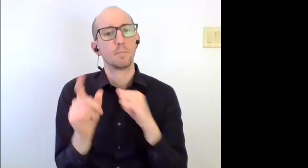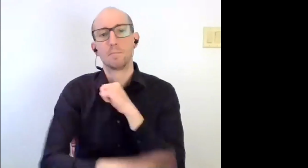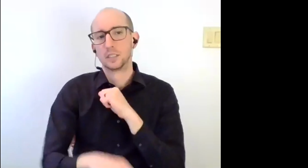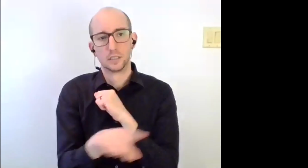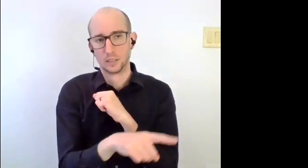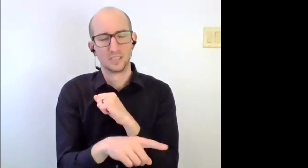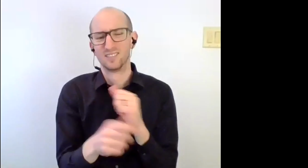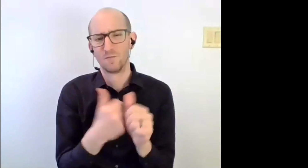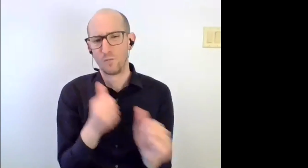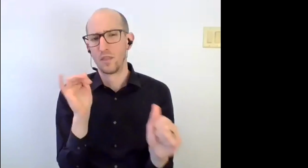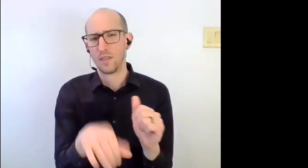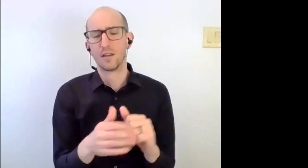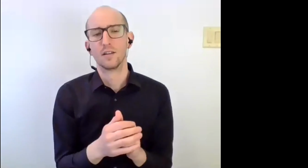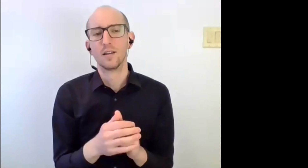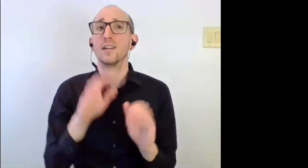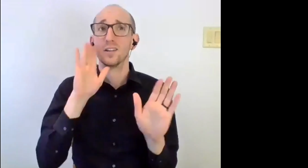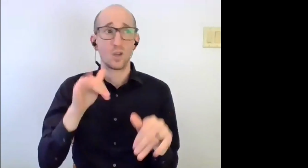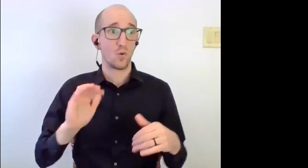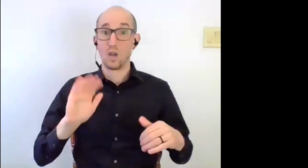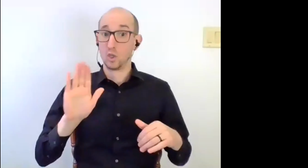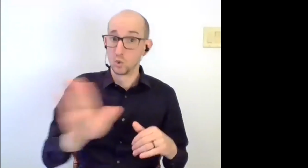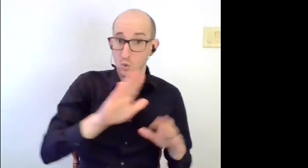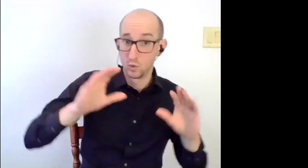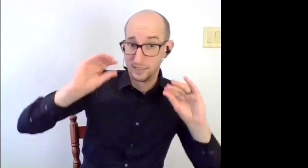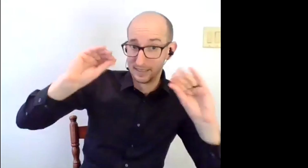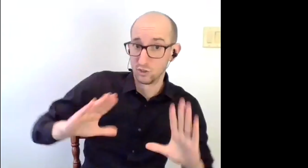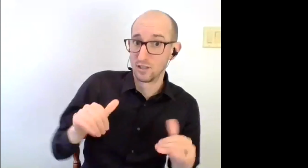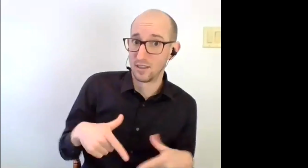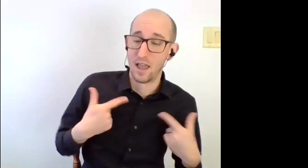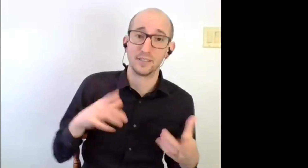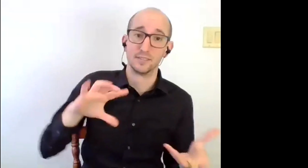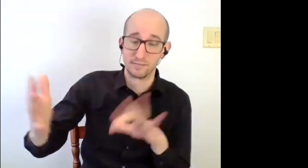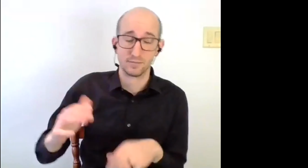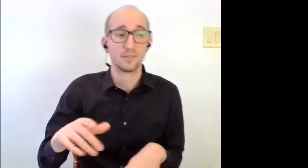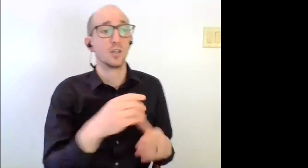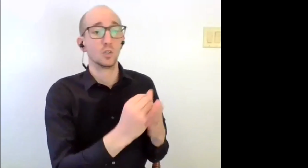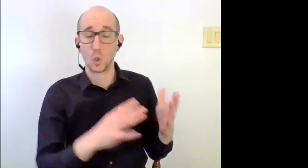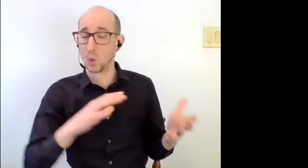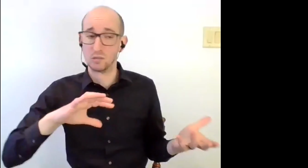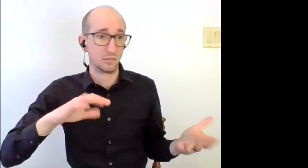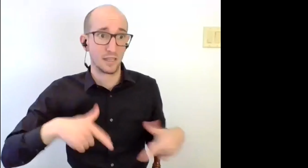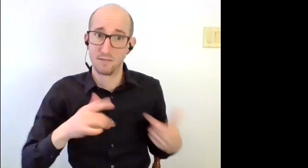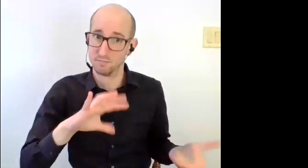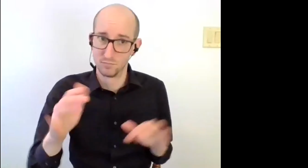But try not to penalize students who can't because I know that your lives are as disrupted as